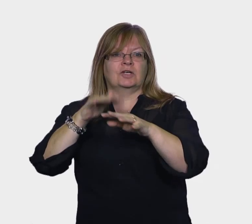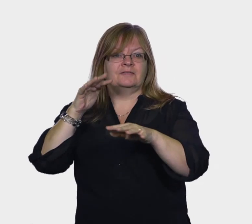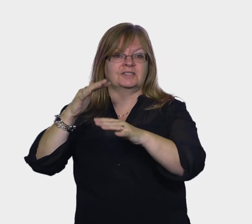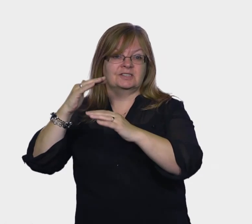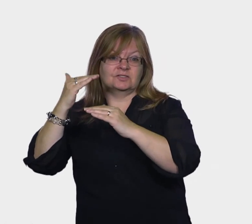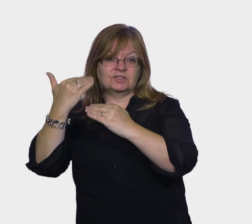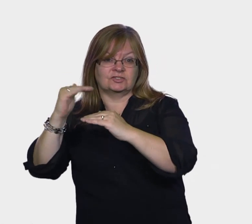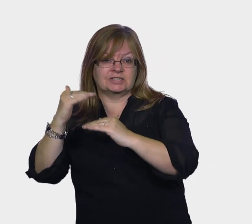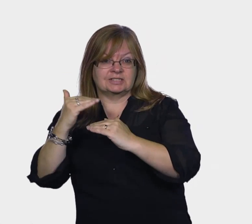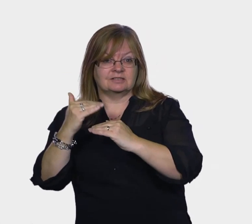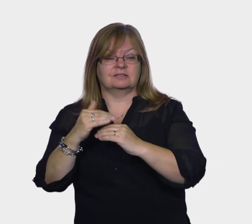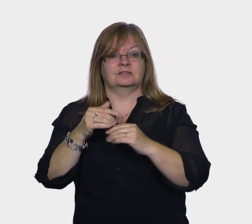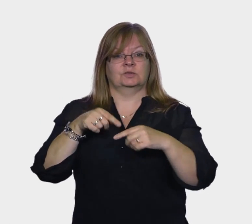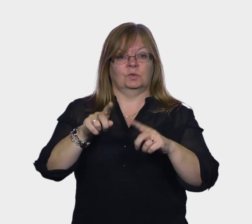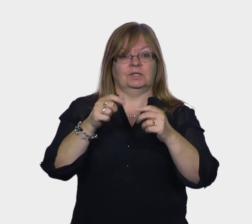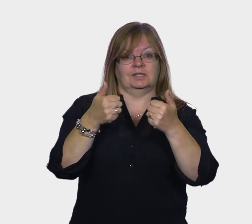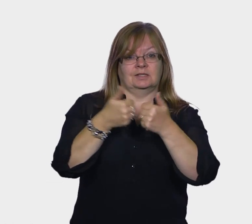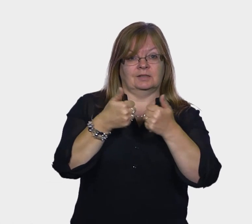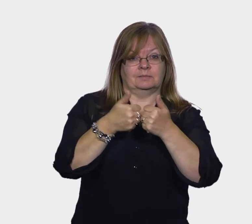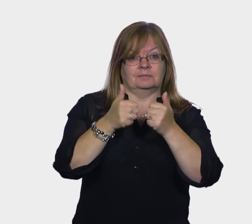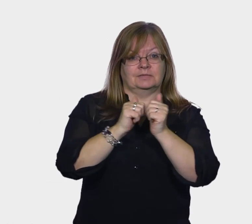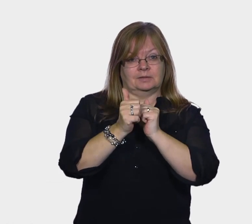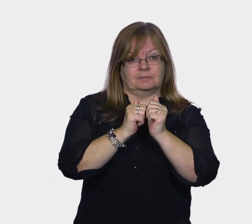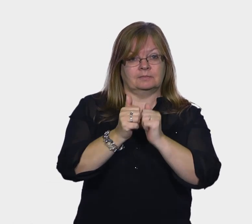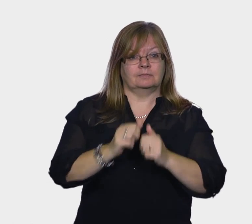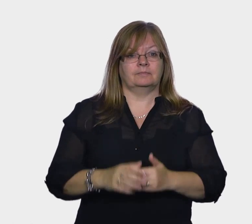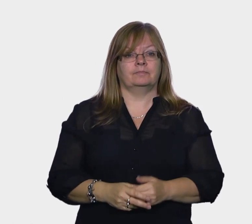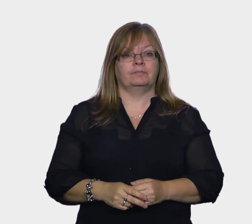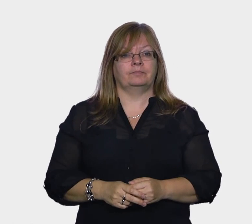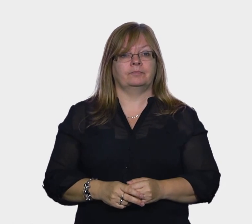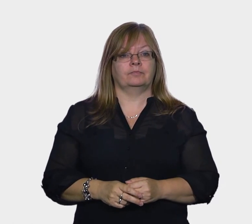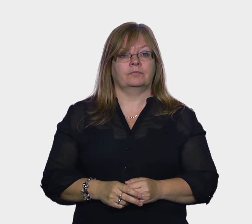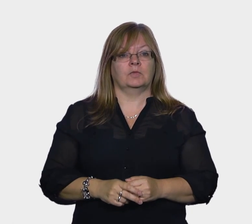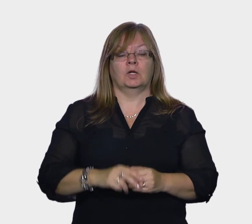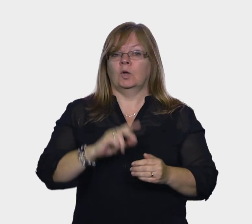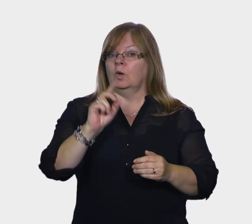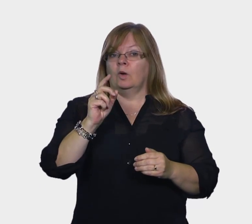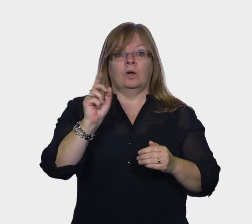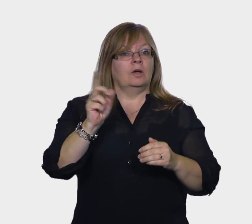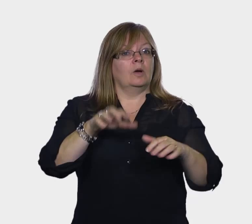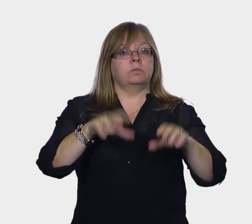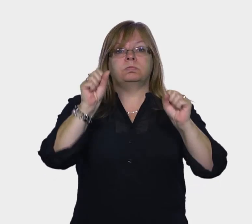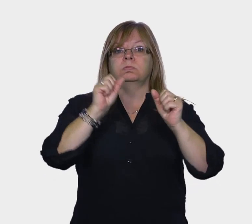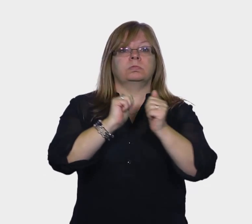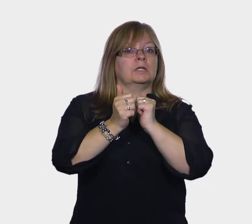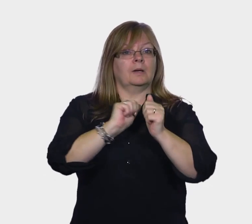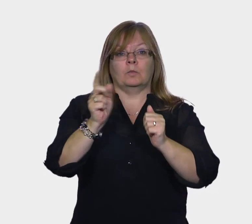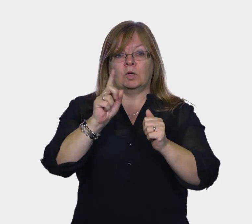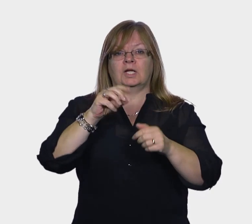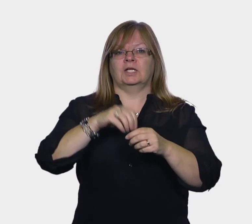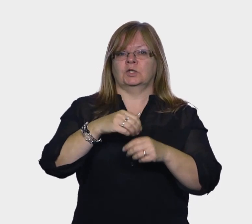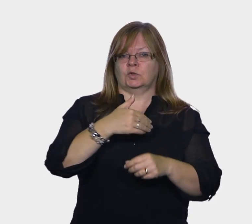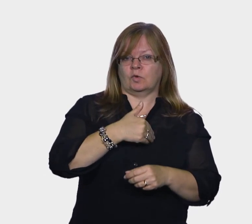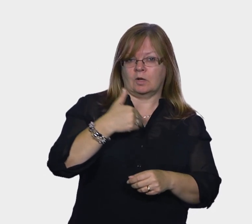and travel restrictions around the Games’ venues and has taken steps to ensure service continuity